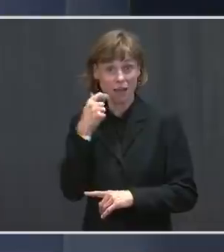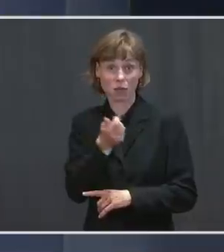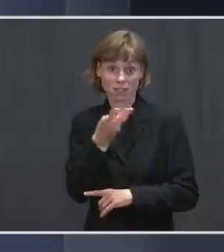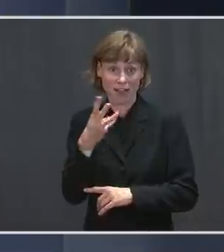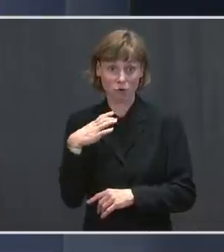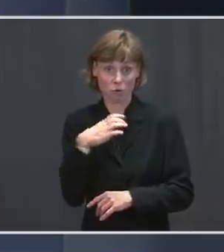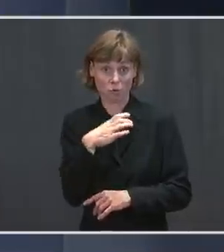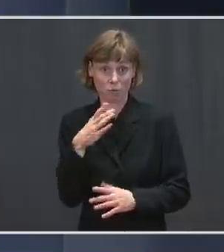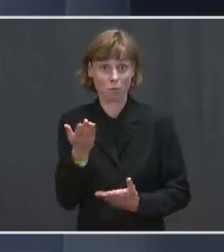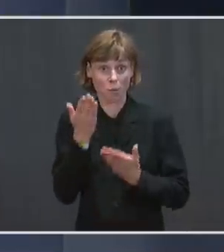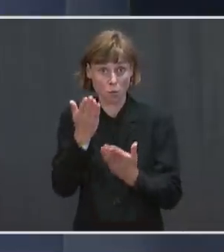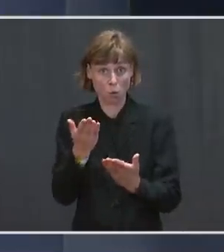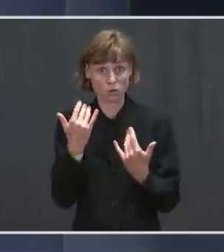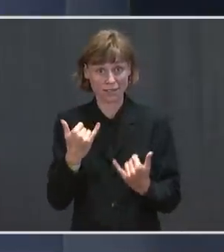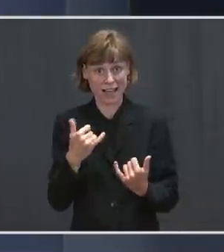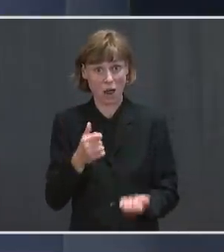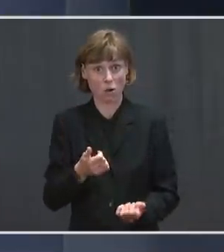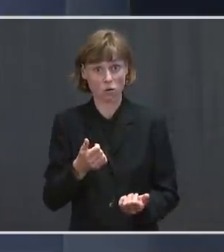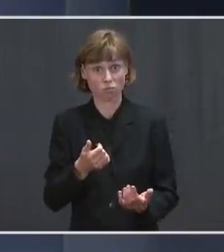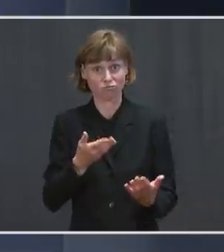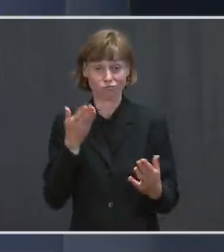but again, this is an issue he is personally committed to.